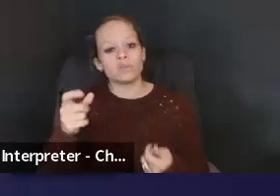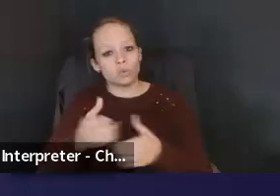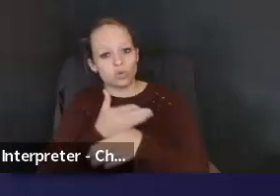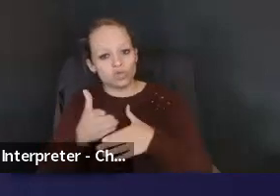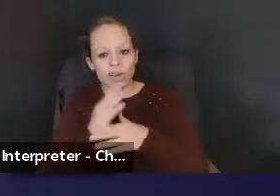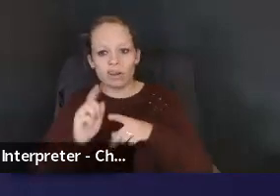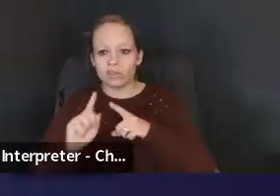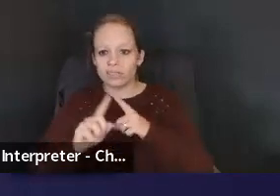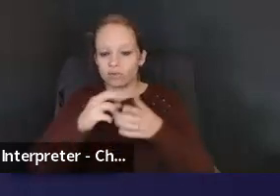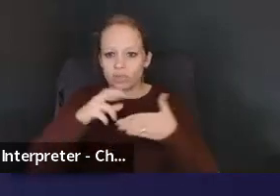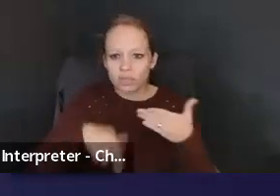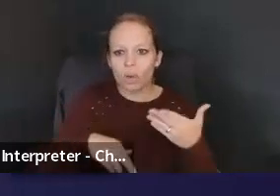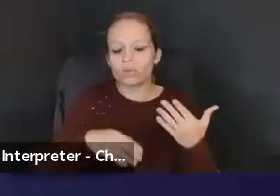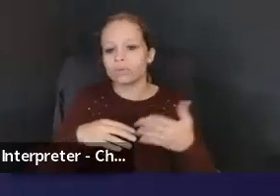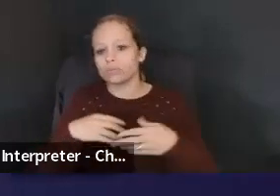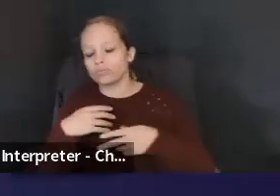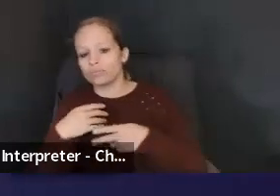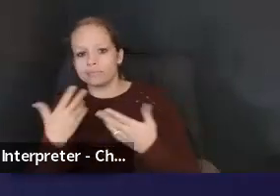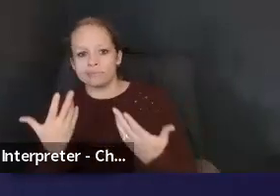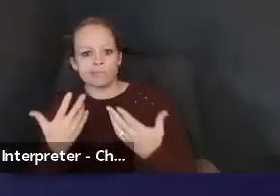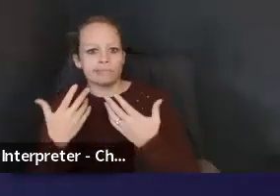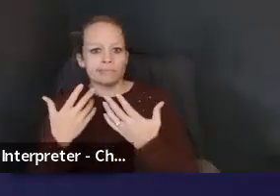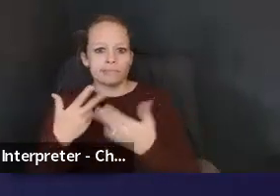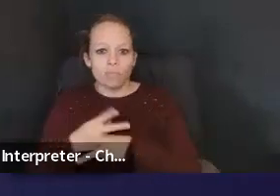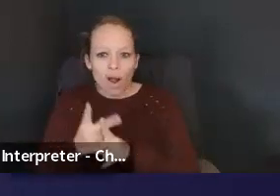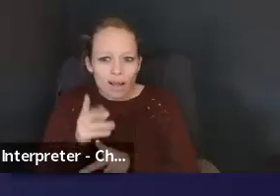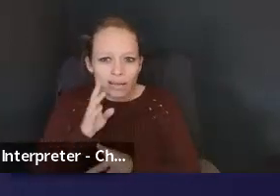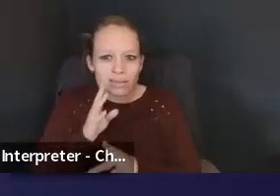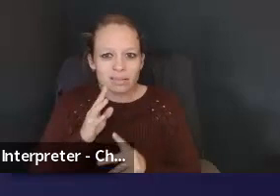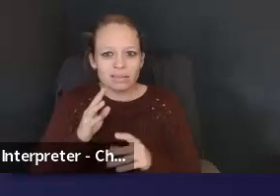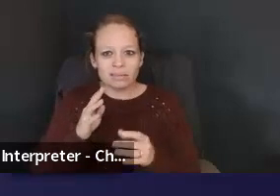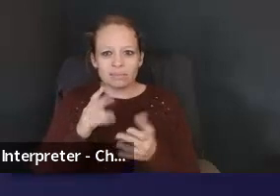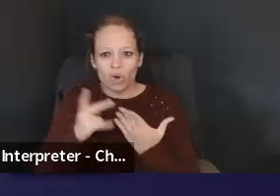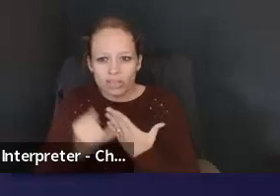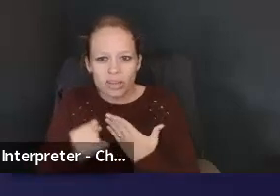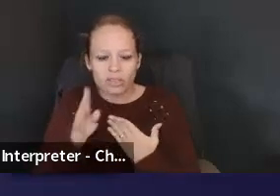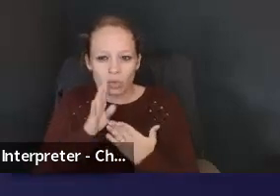you do? What kind of conference presentations will you give? And you're very specific about